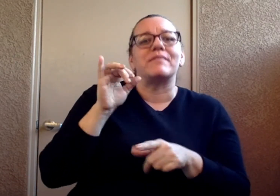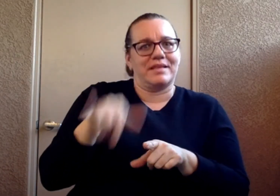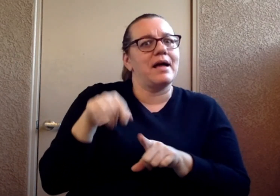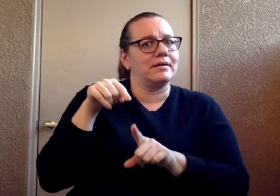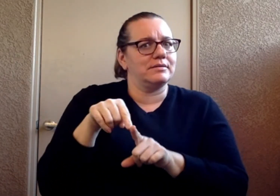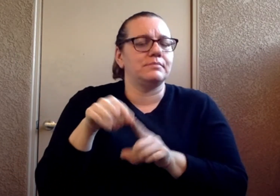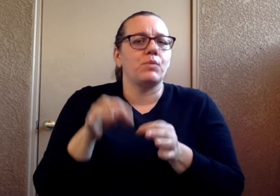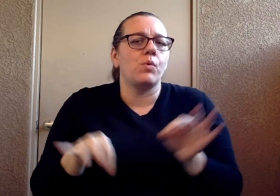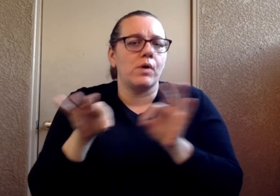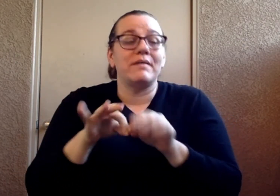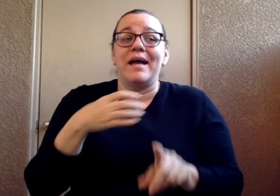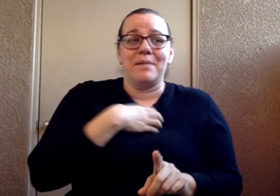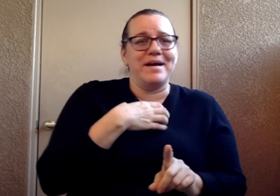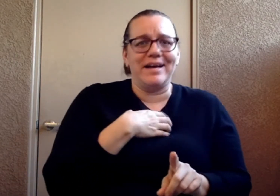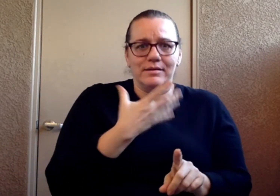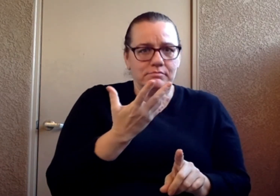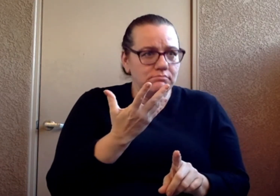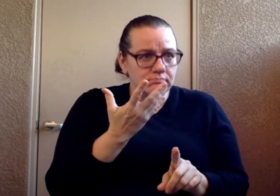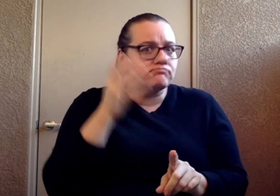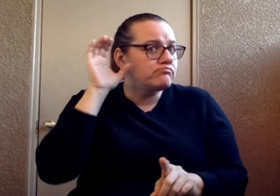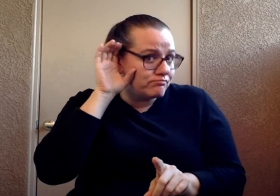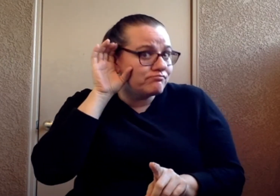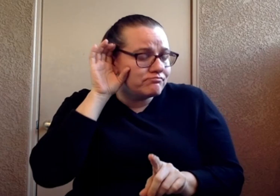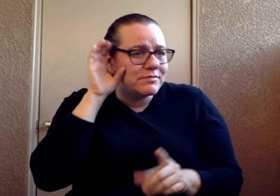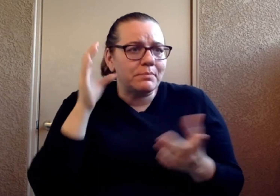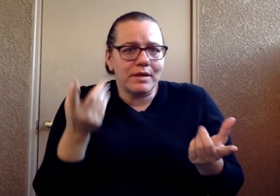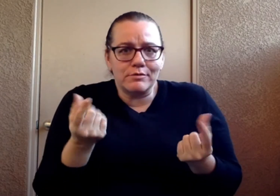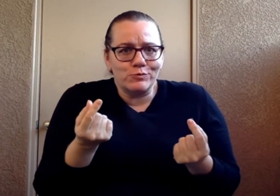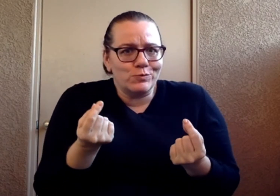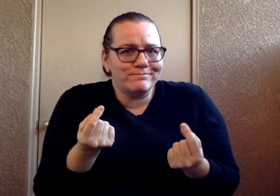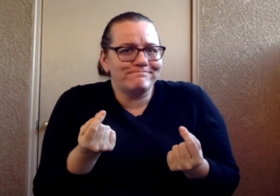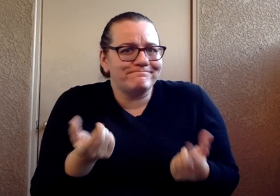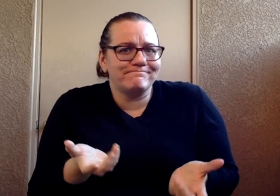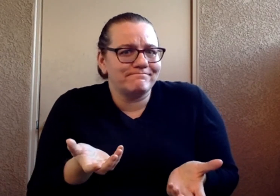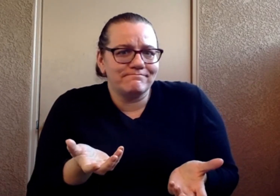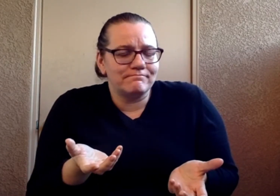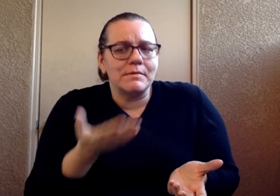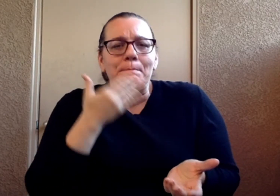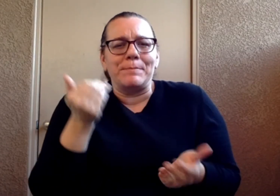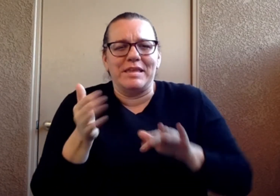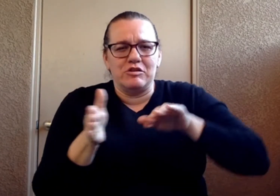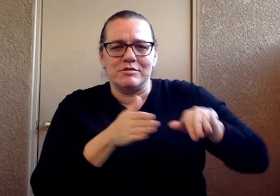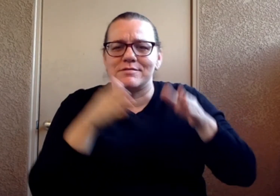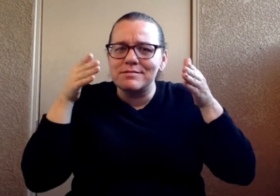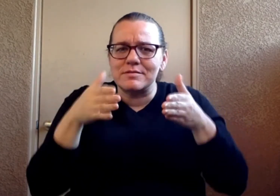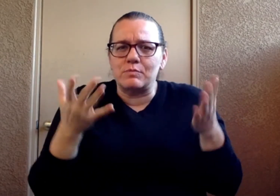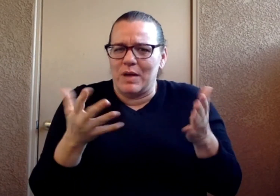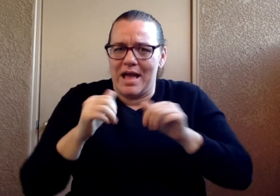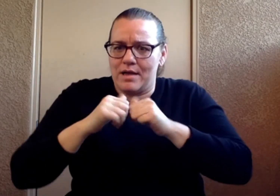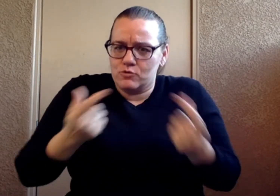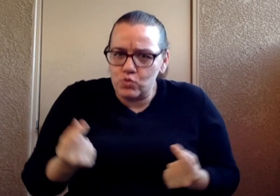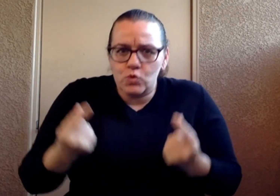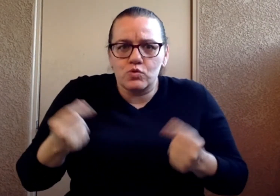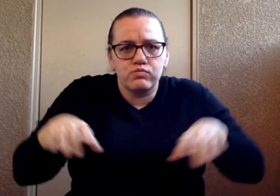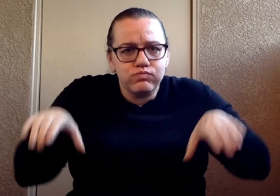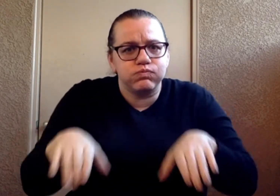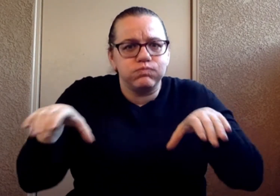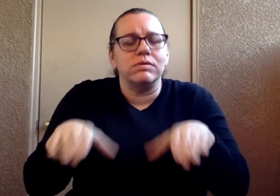Again, it is important to not just listen to complaints but to act,